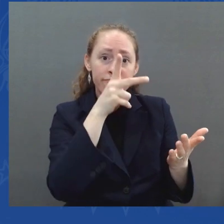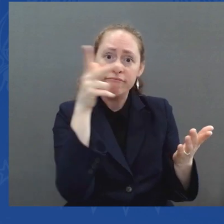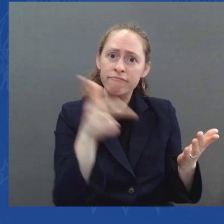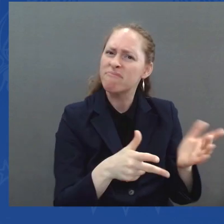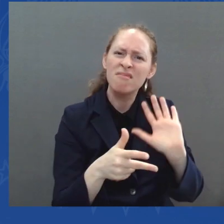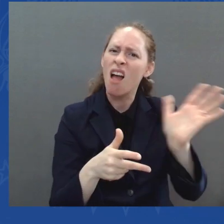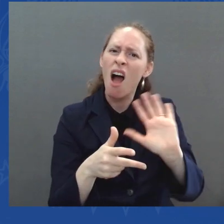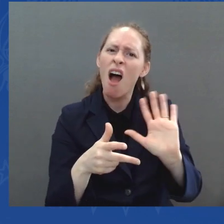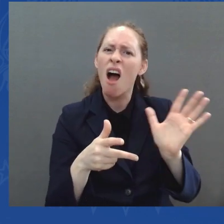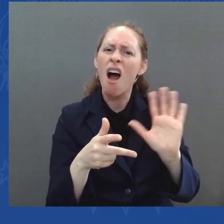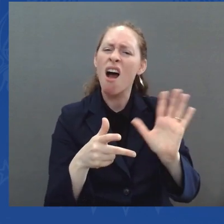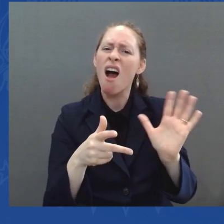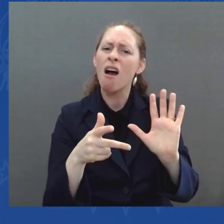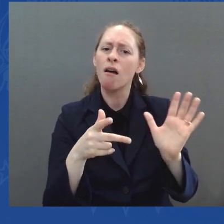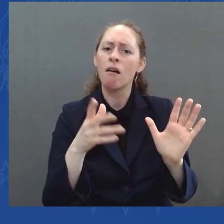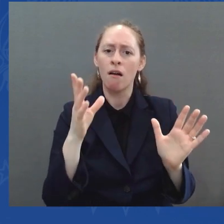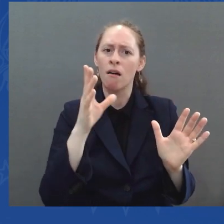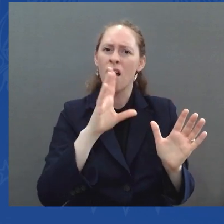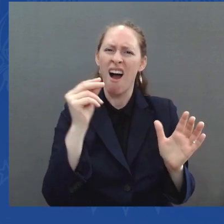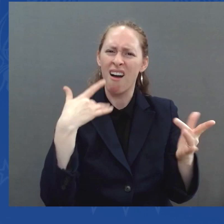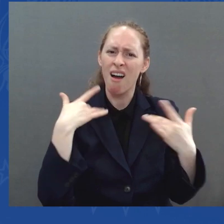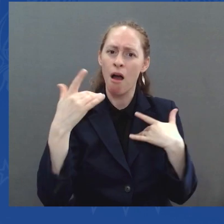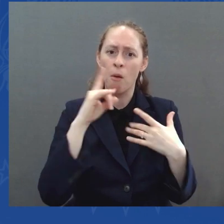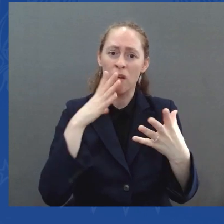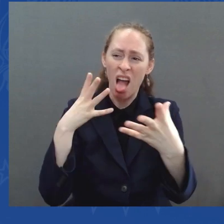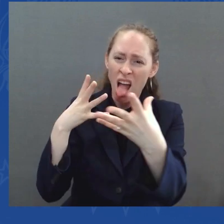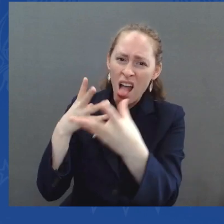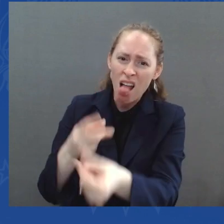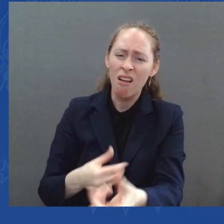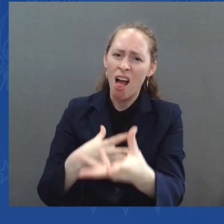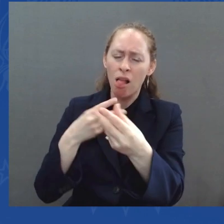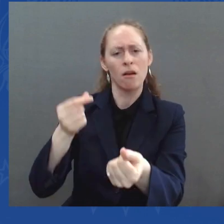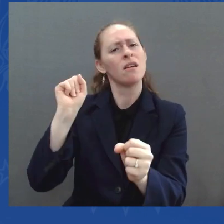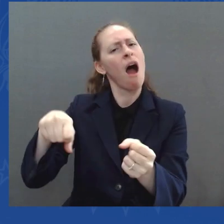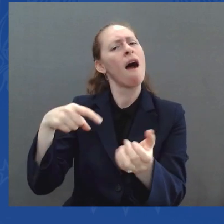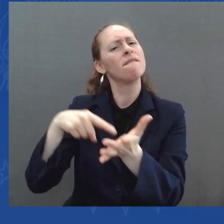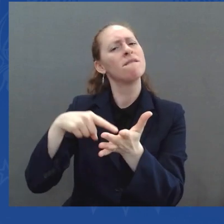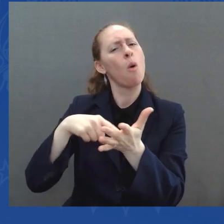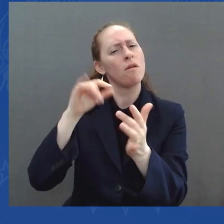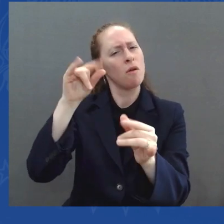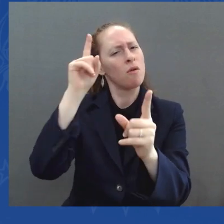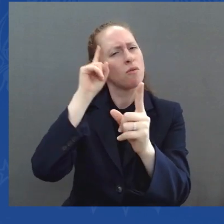what we referred to as the family glitch. Now, the family glitch, all everybody in this room